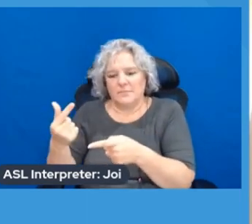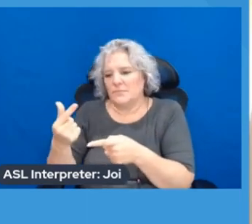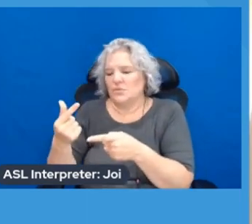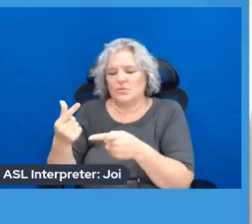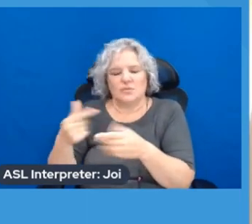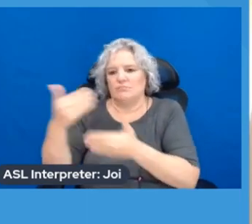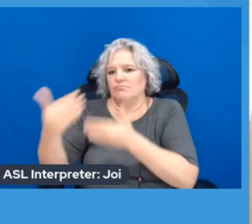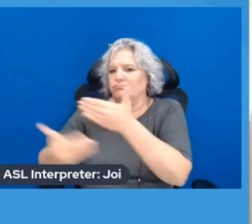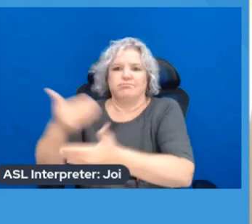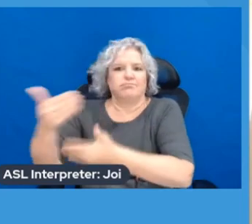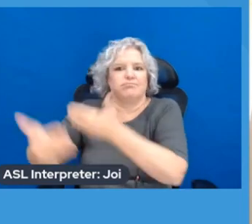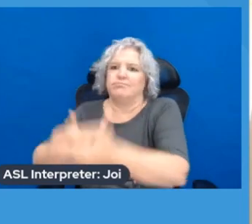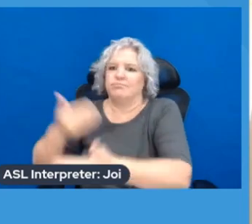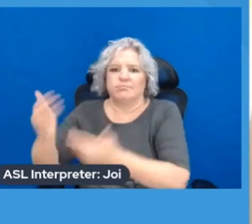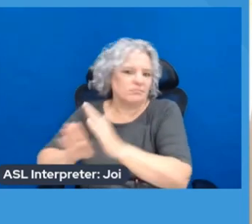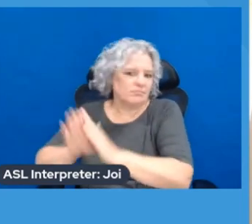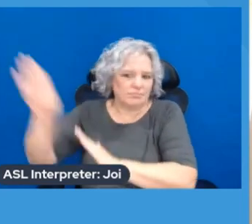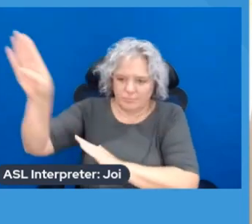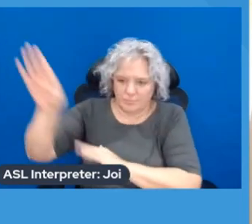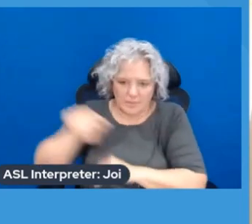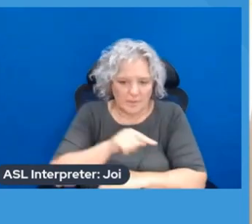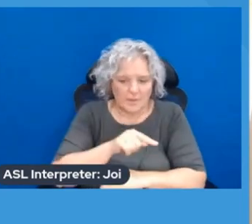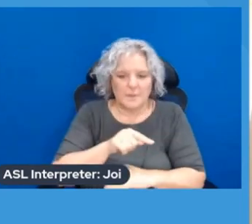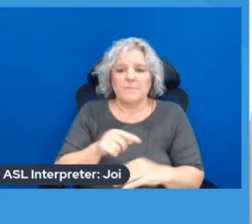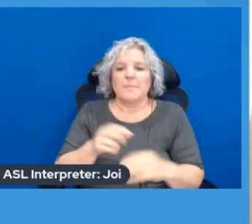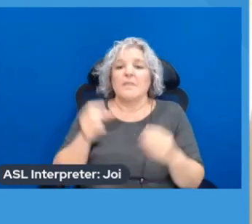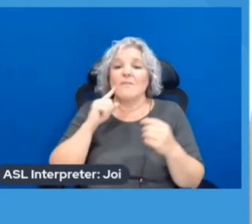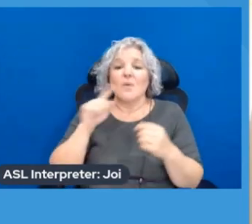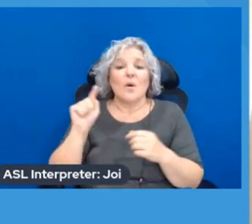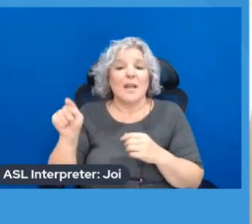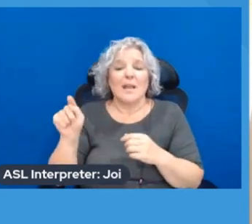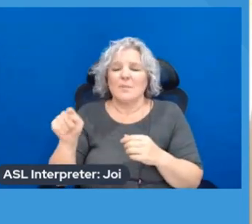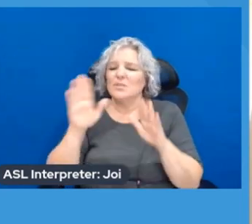For him, children always came first.